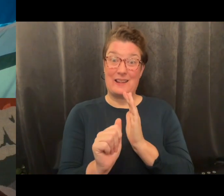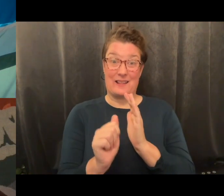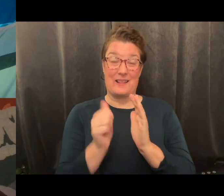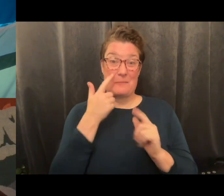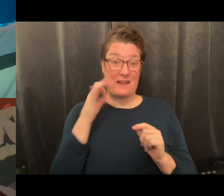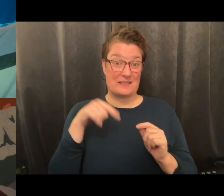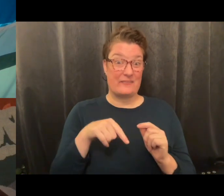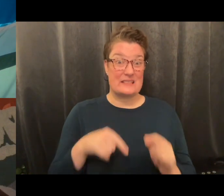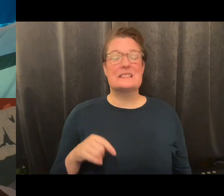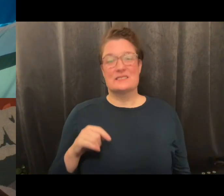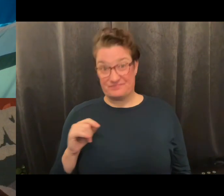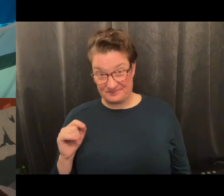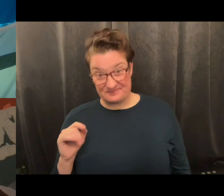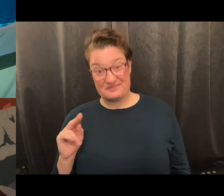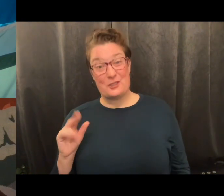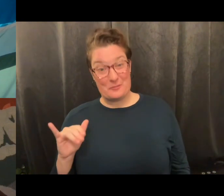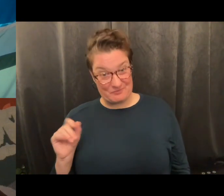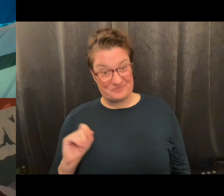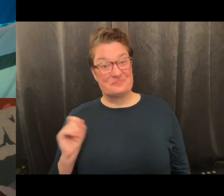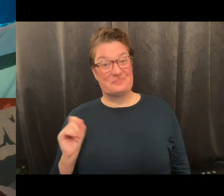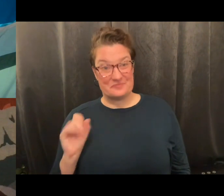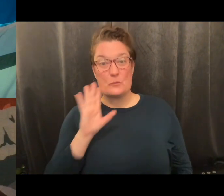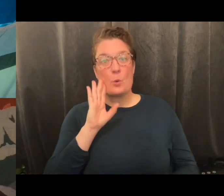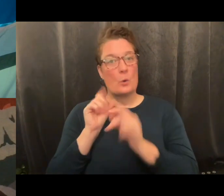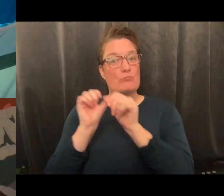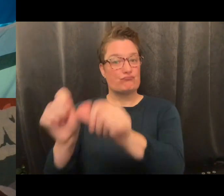You can continue to support us or you can not, whatever you want.